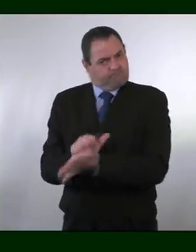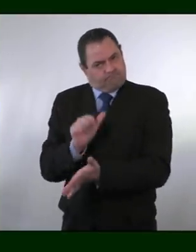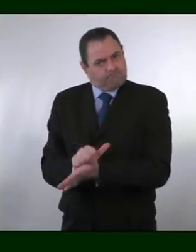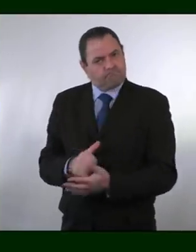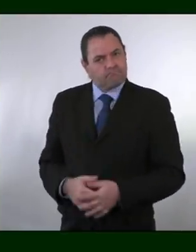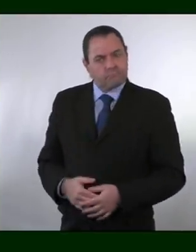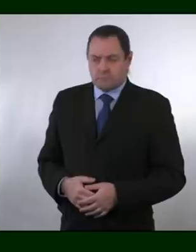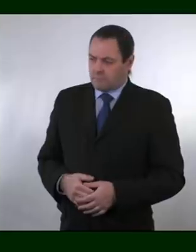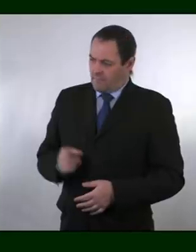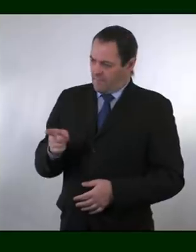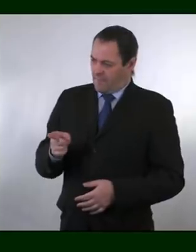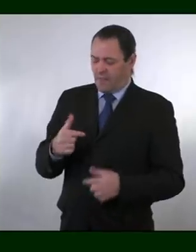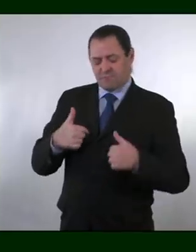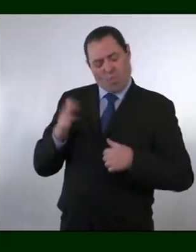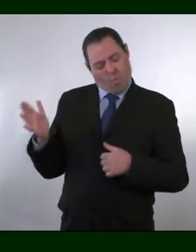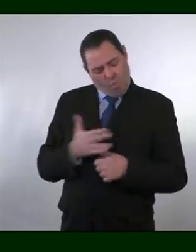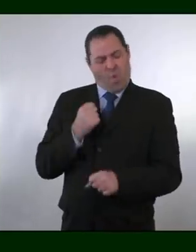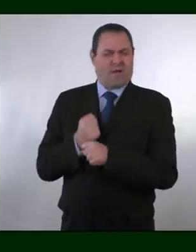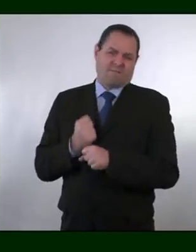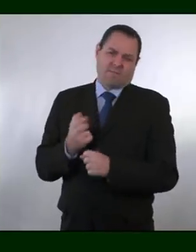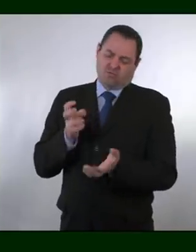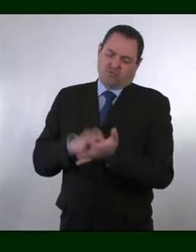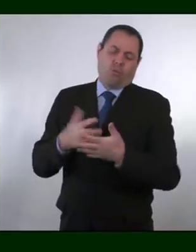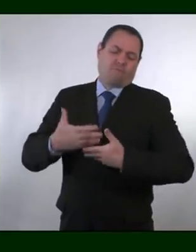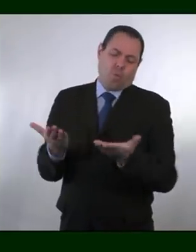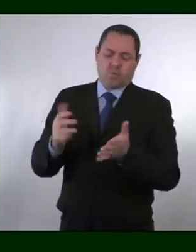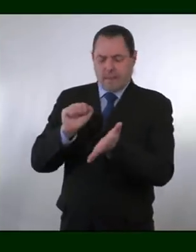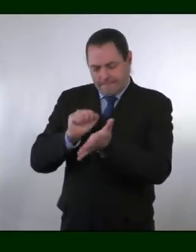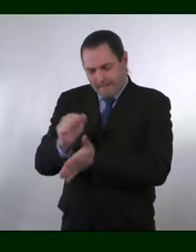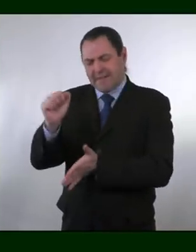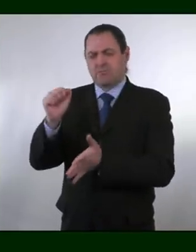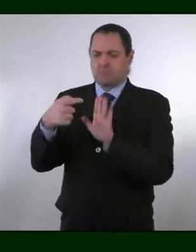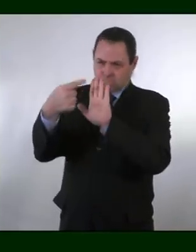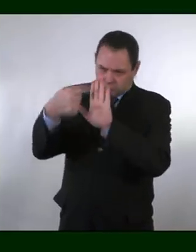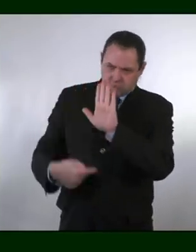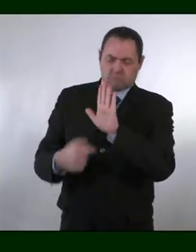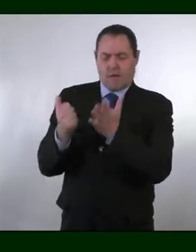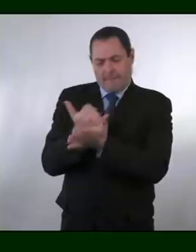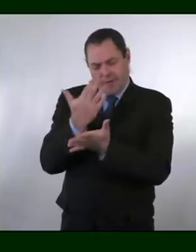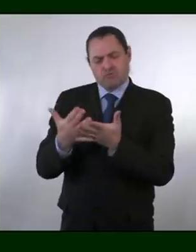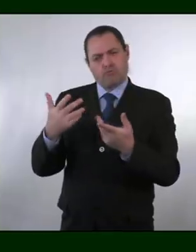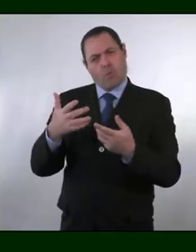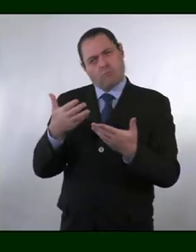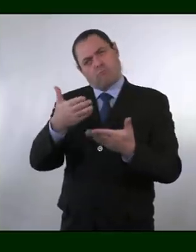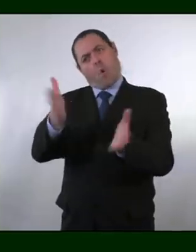The Prime Minister All Government contracts are of course going to be published in the due way and they are already being published. Again,